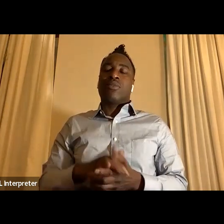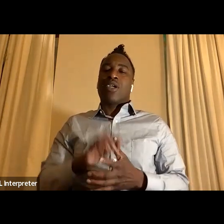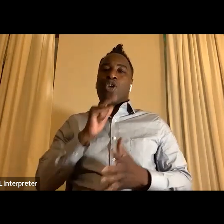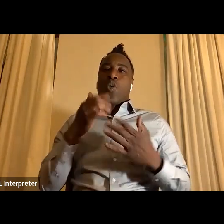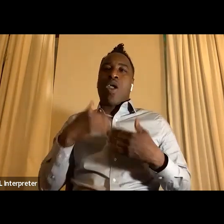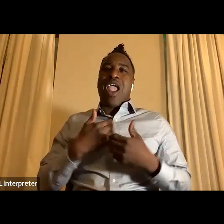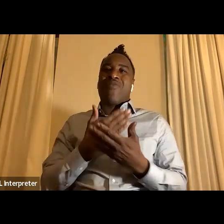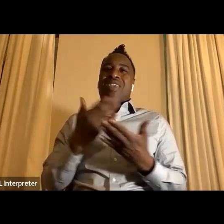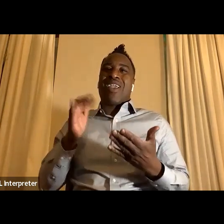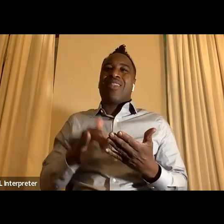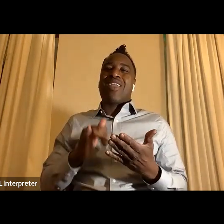But then to get them